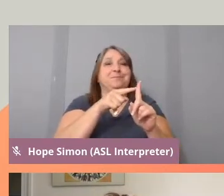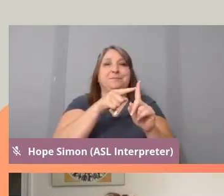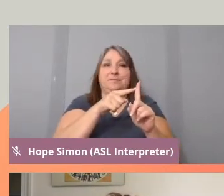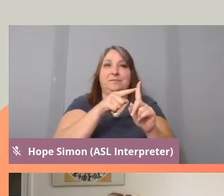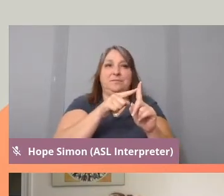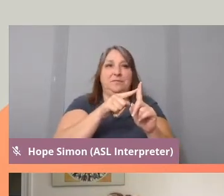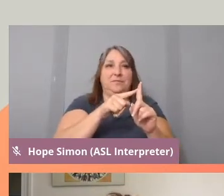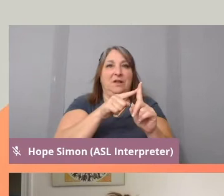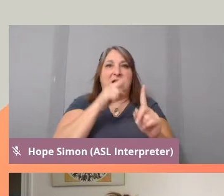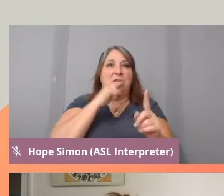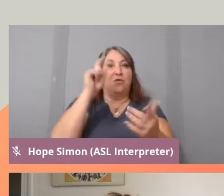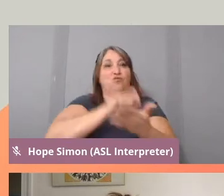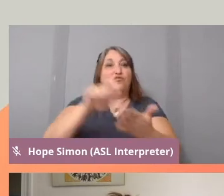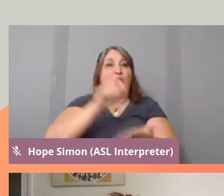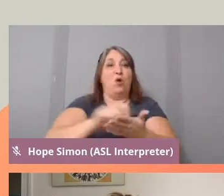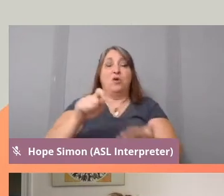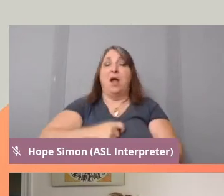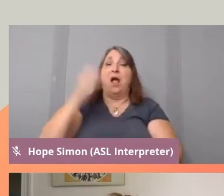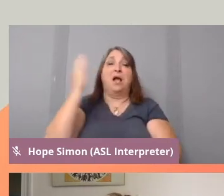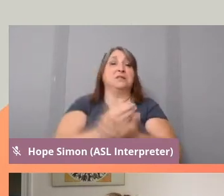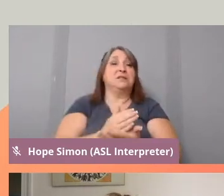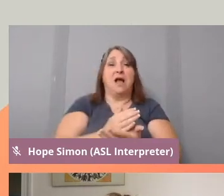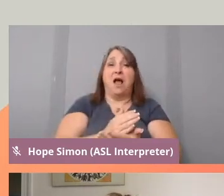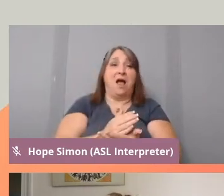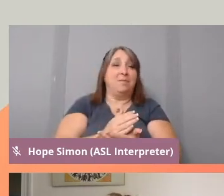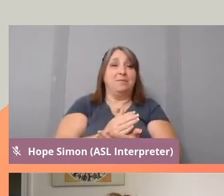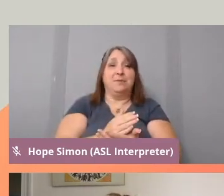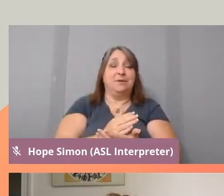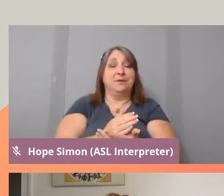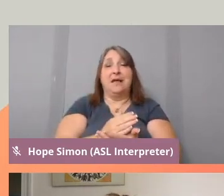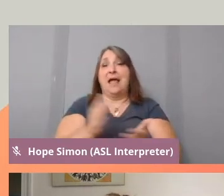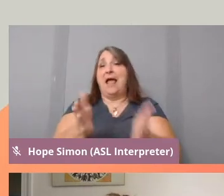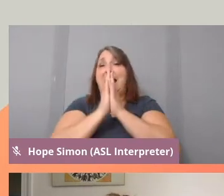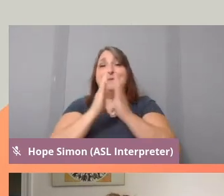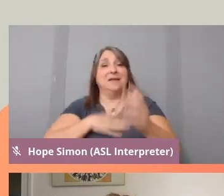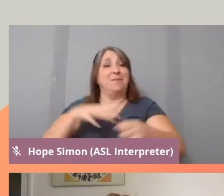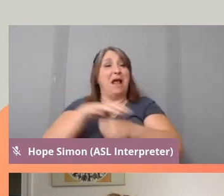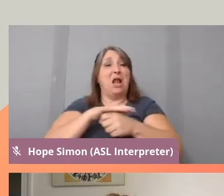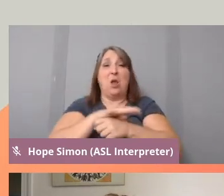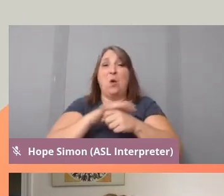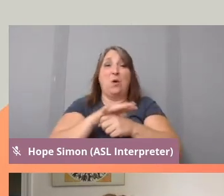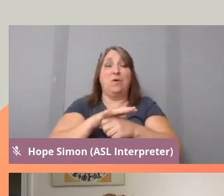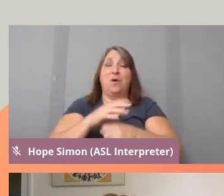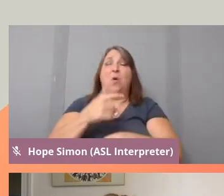"I've given up, I've stopped looking to my local station for diverse content, as they've given valuable real estate